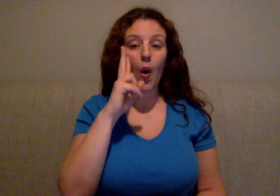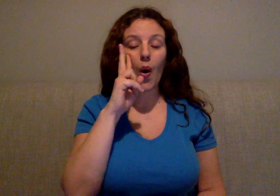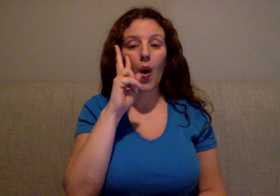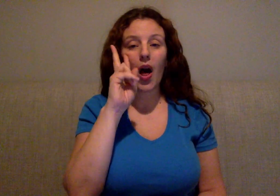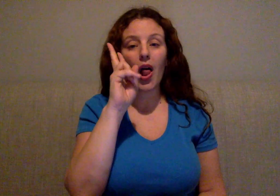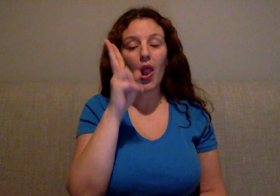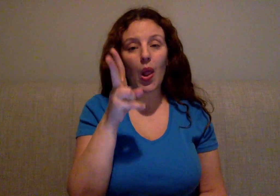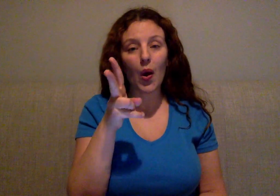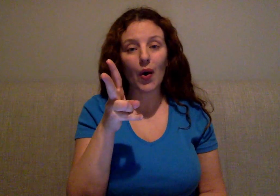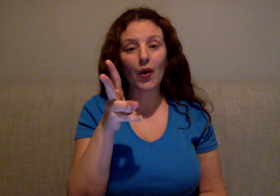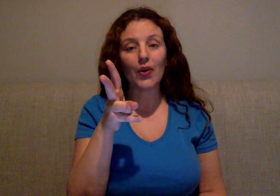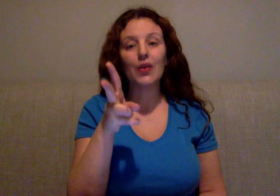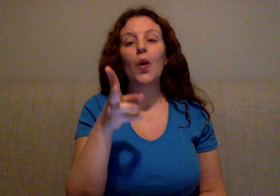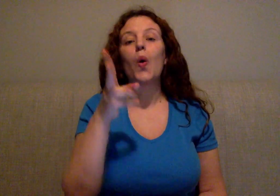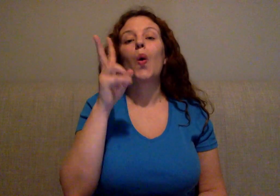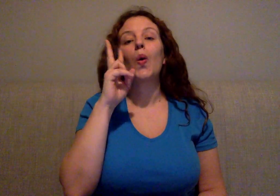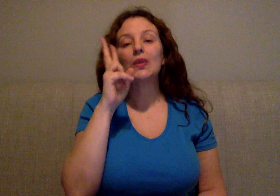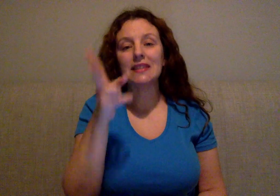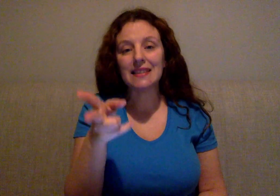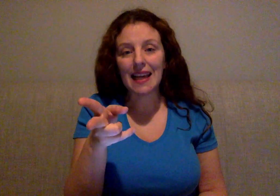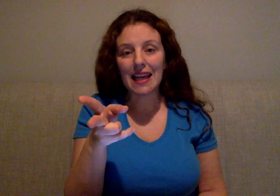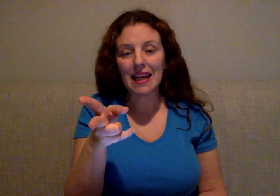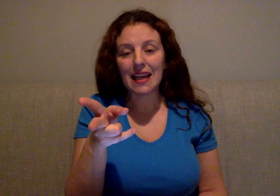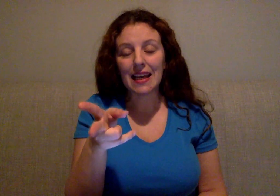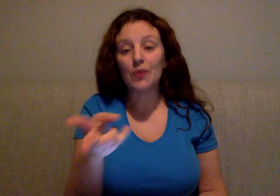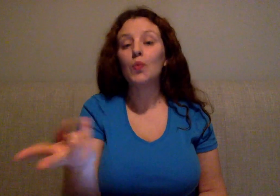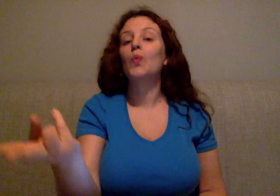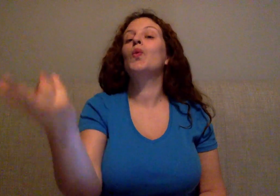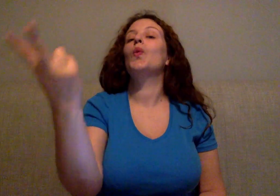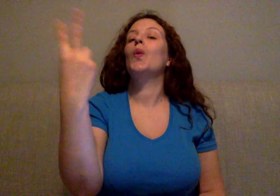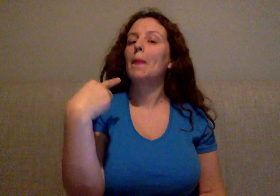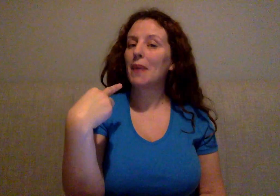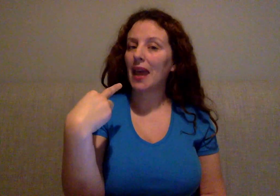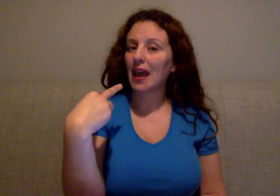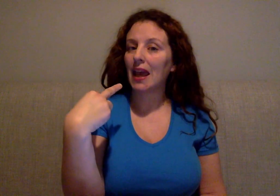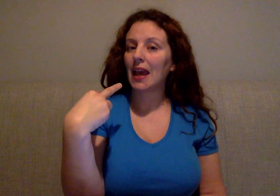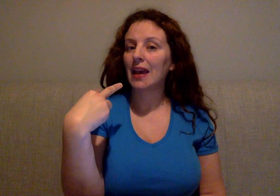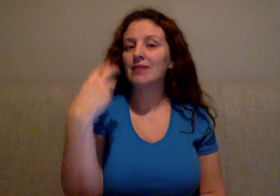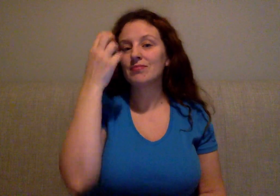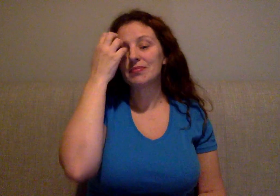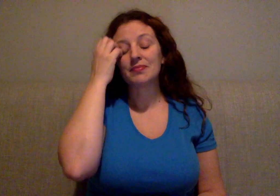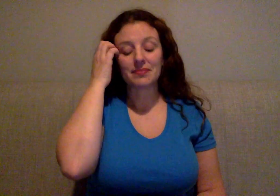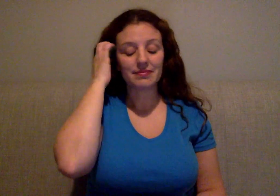LOOK, LOOK AT ME